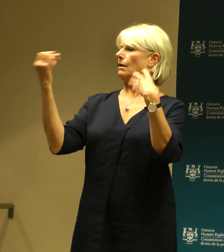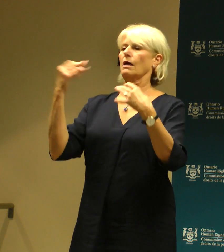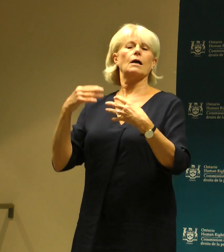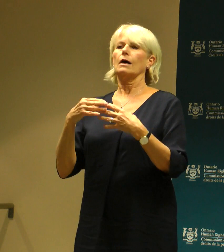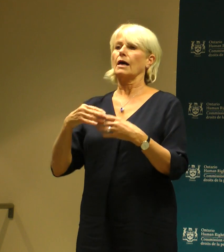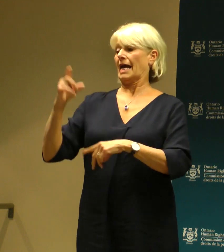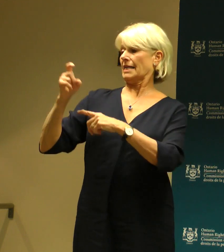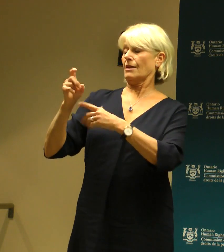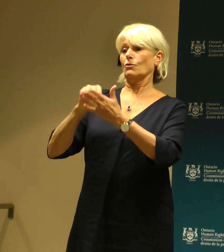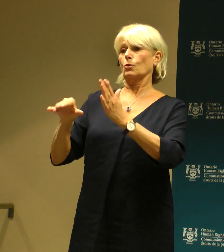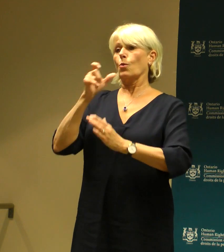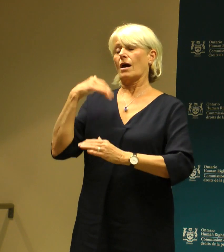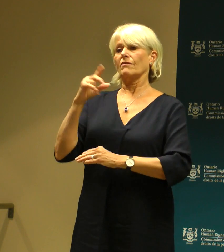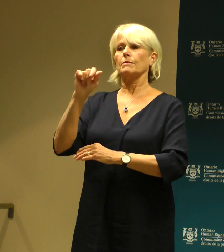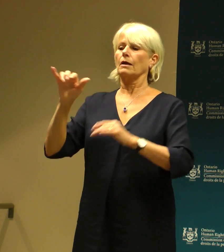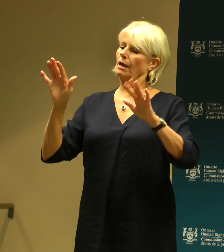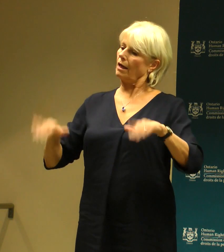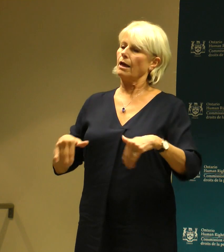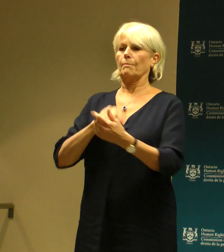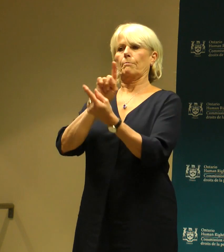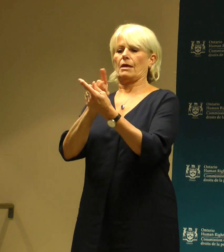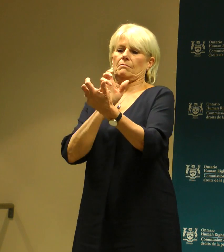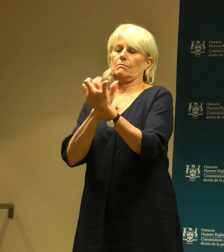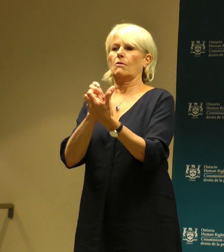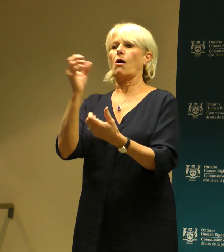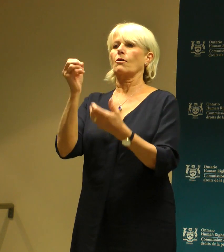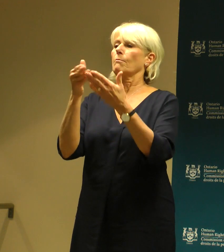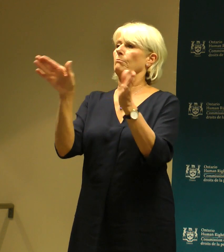students with disabilities are not being met in Ontario public schools.